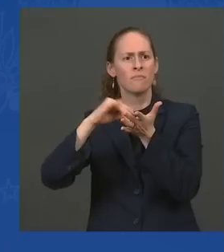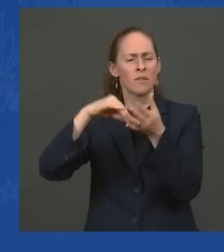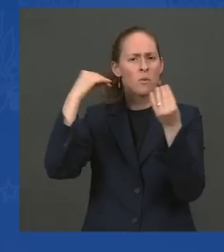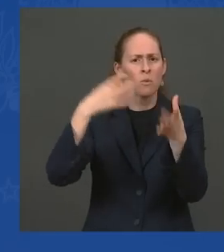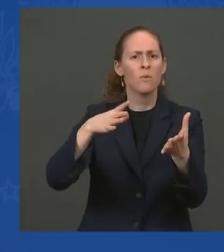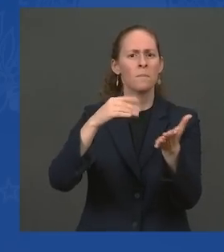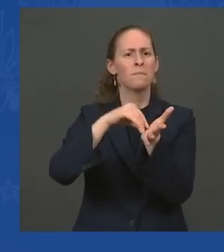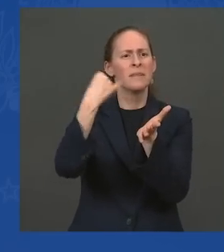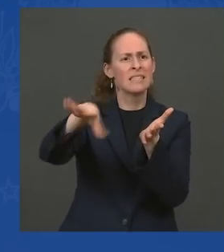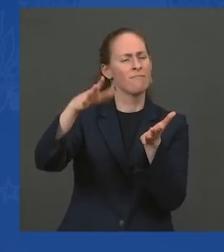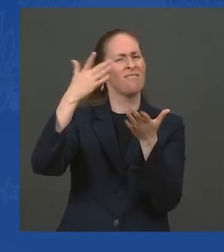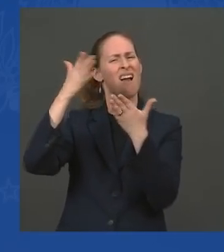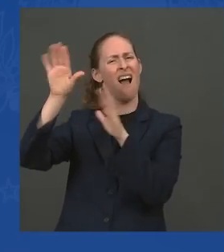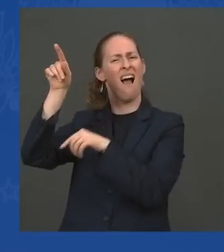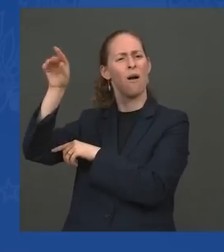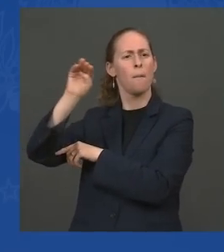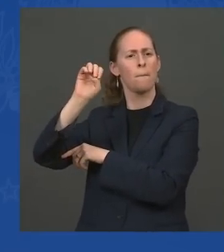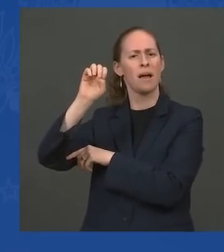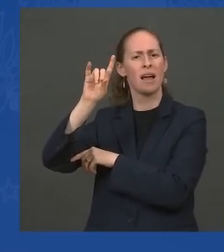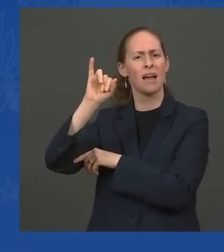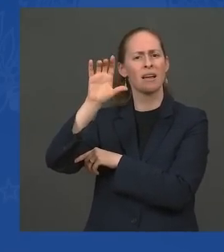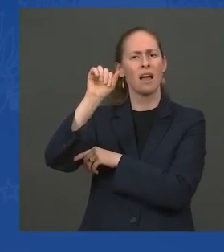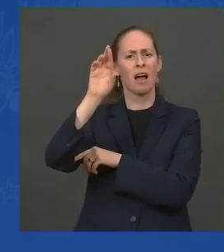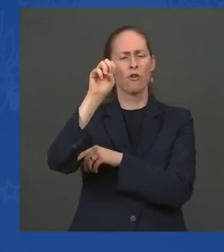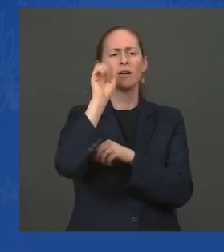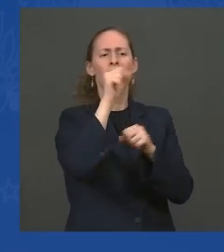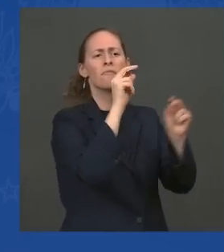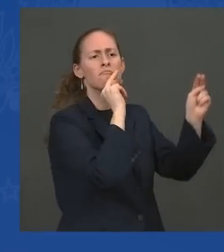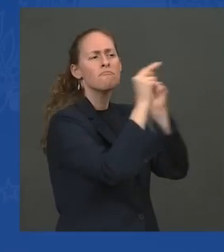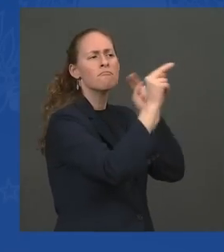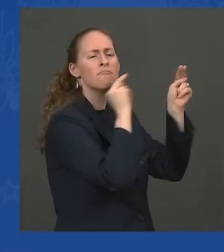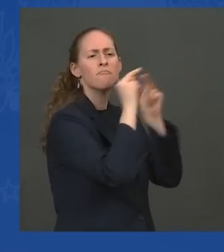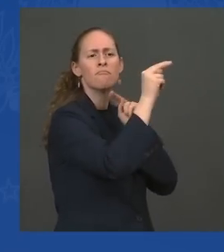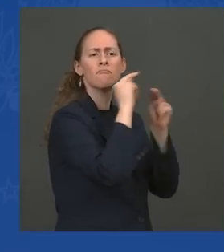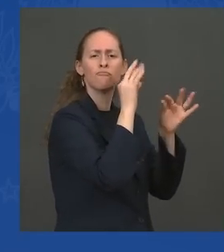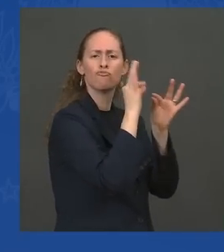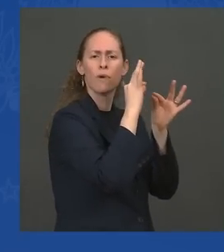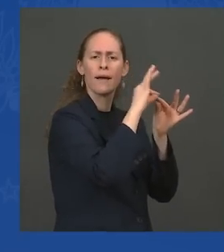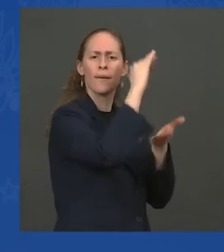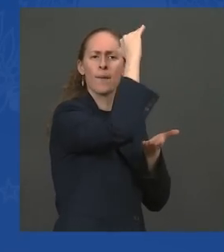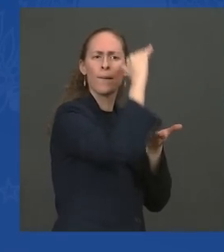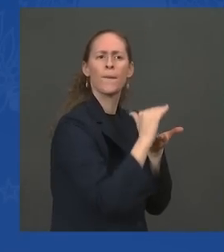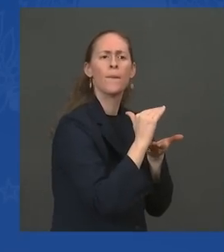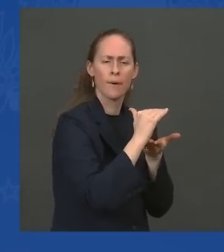Lowering the cost of daycare, eldercare, housing, and healthcare, prescription drugs –- that's what the plan does.